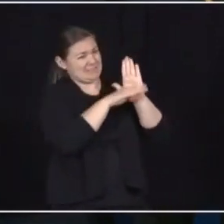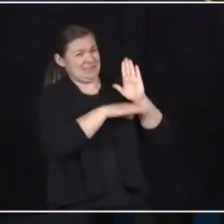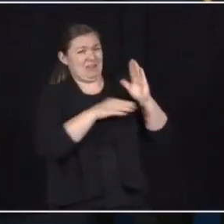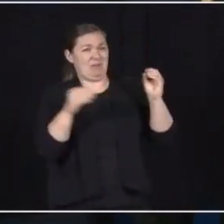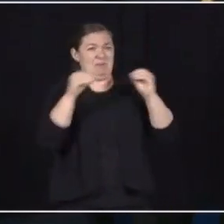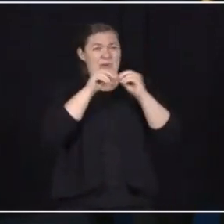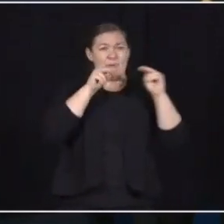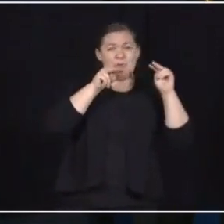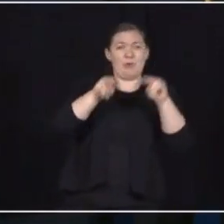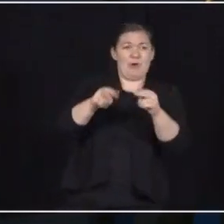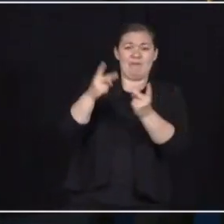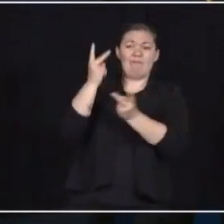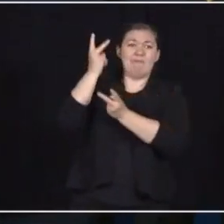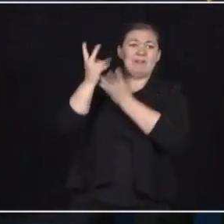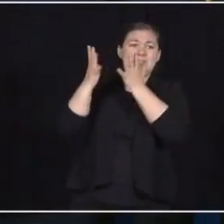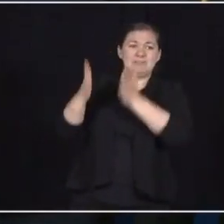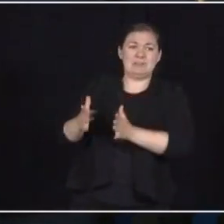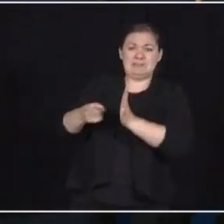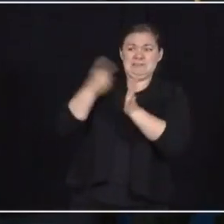What is your response to this criticism?